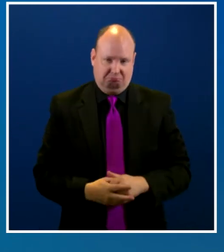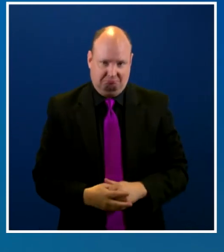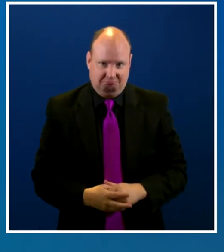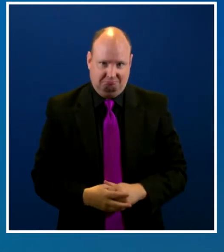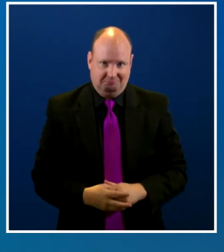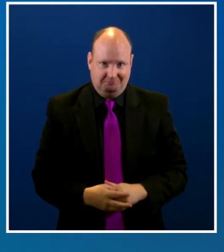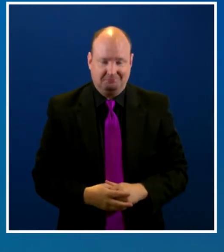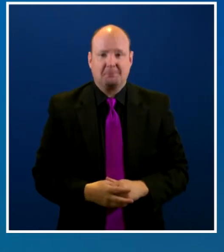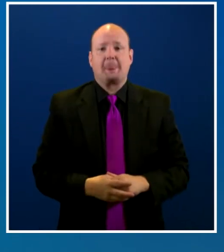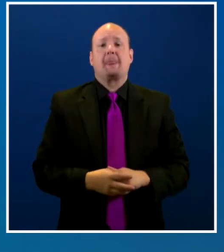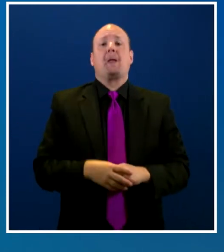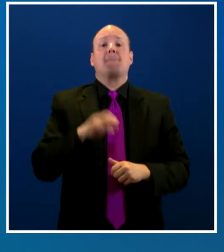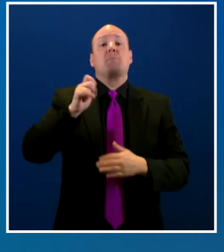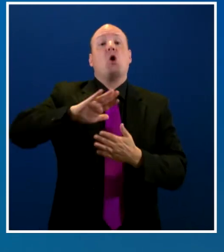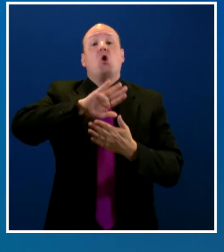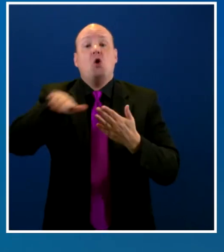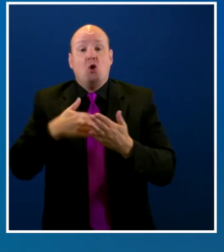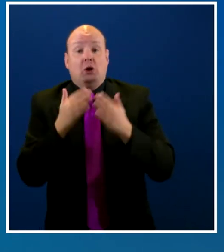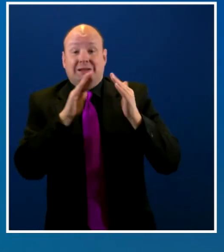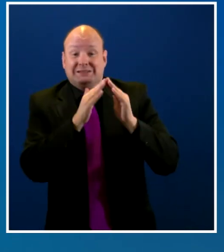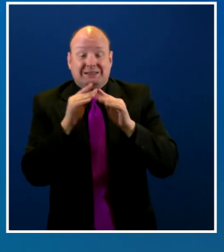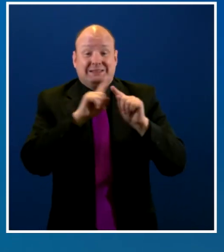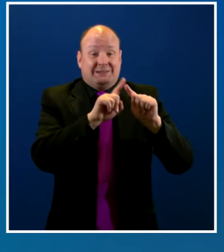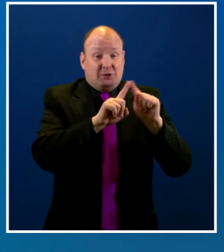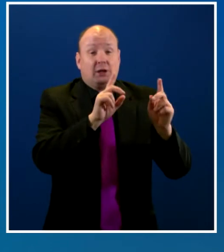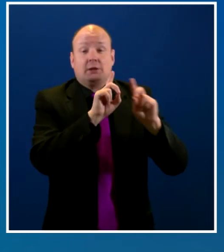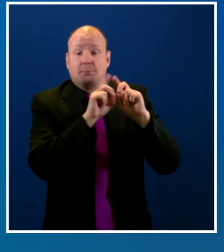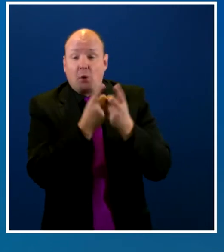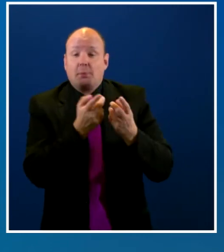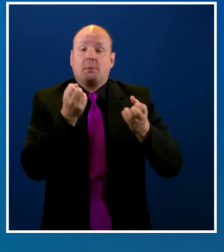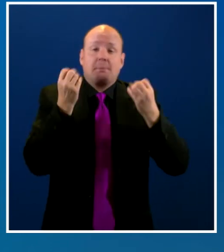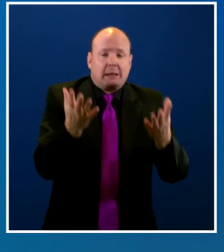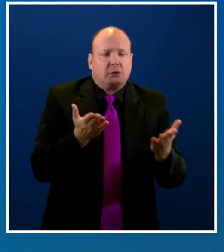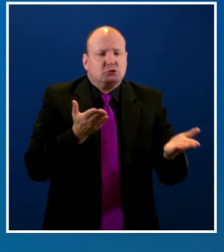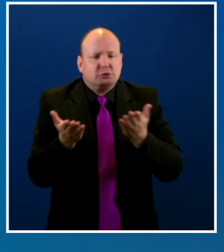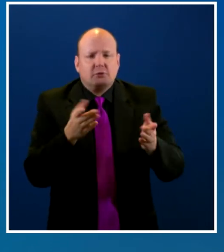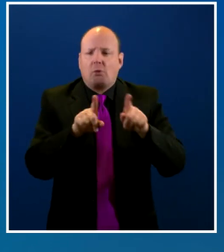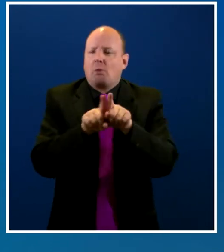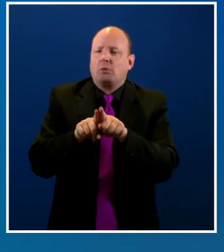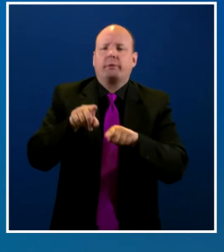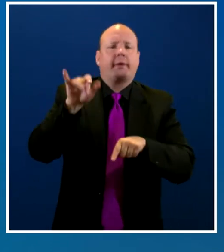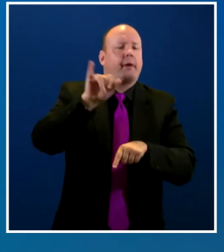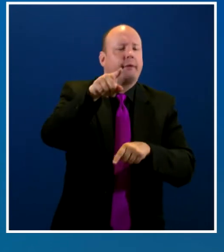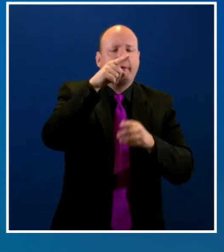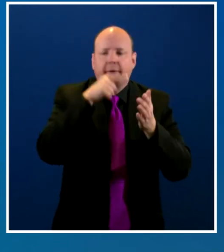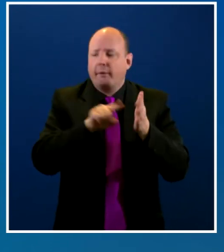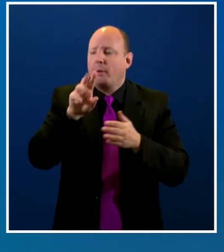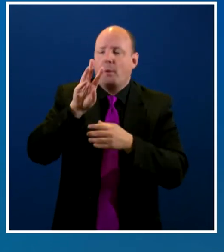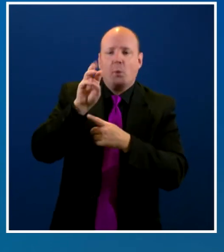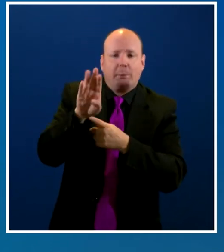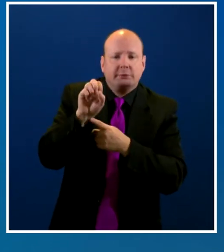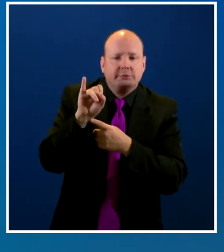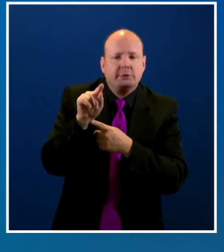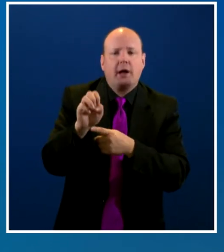All City departments and many City services are also accessible through the website, by email or by phone.